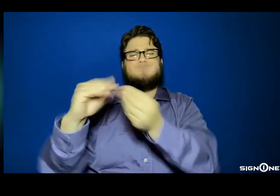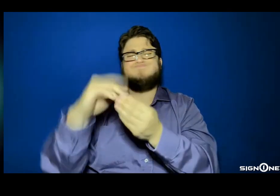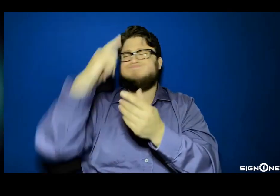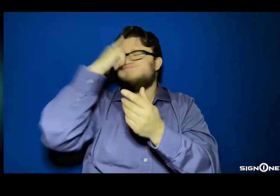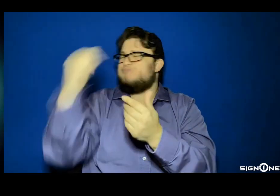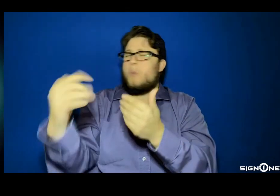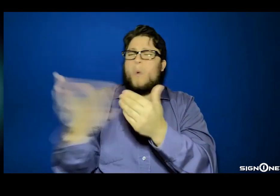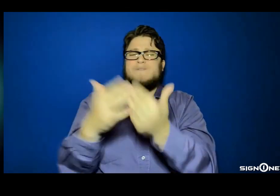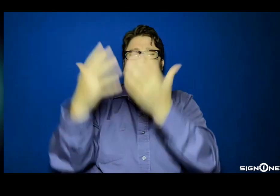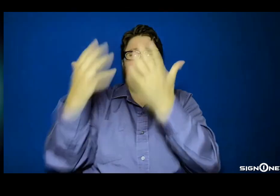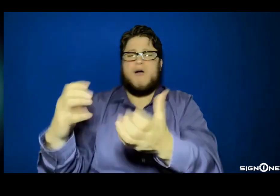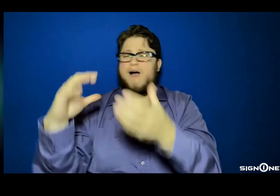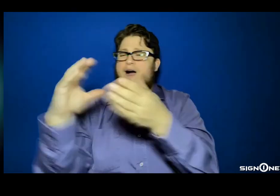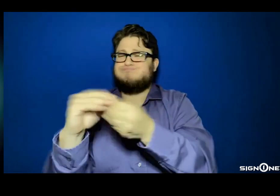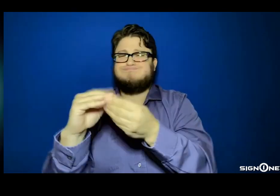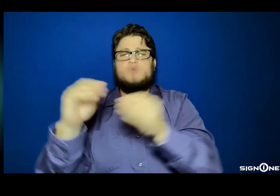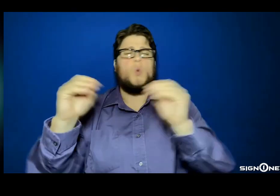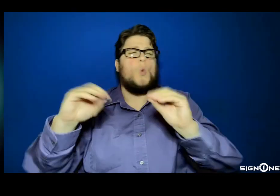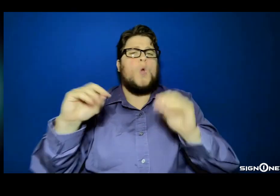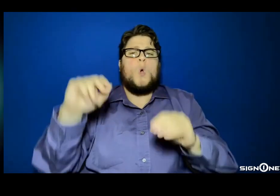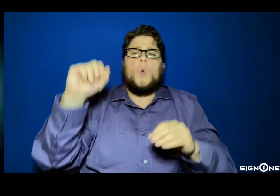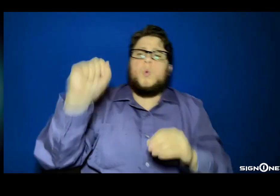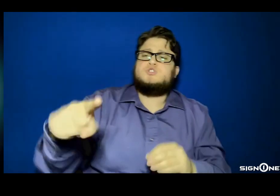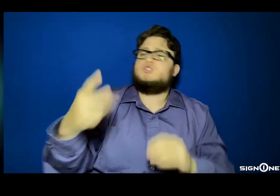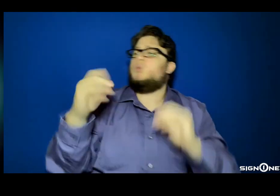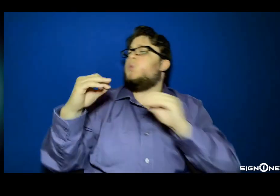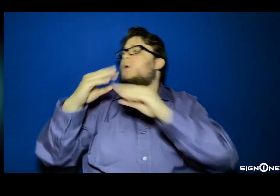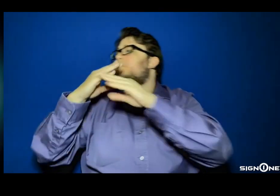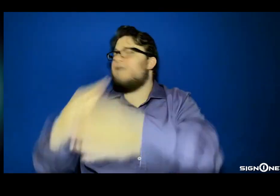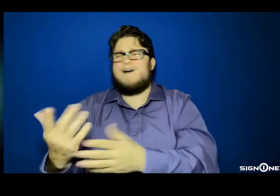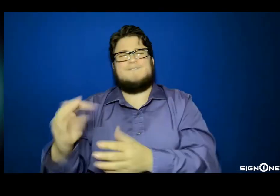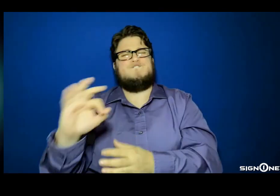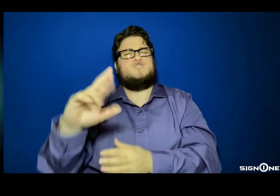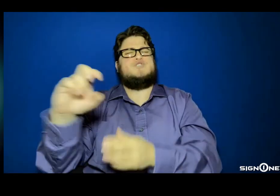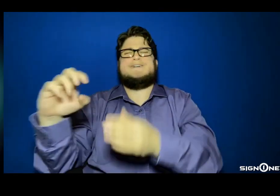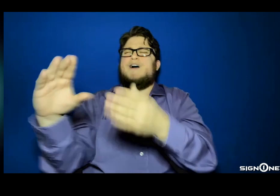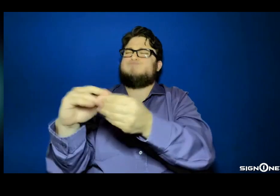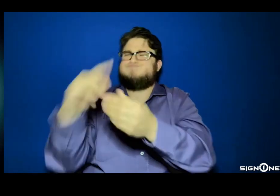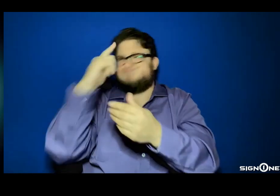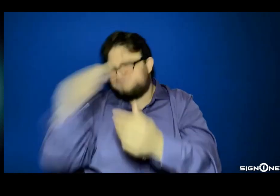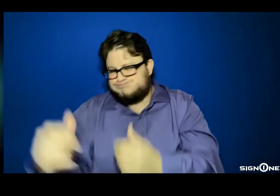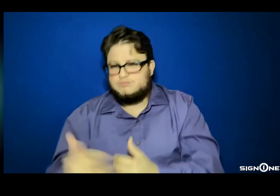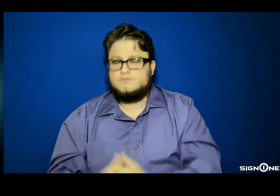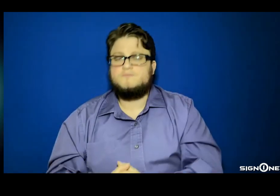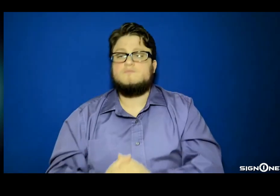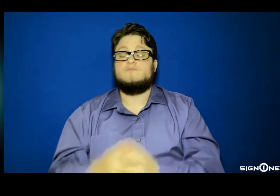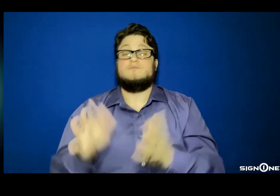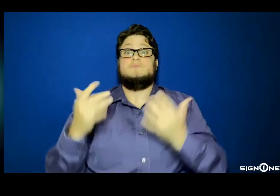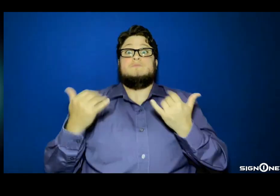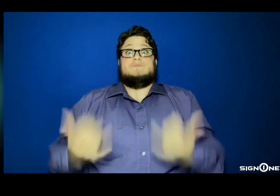he wants unquestioned and unimpeded.